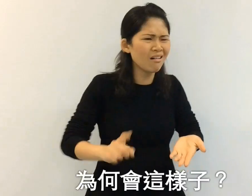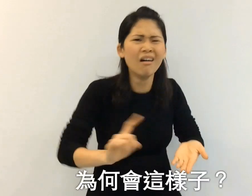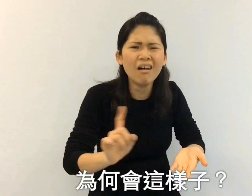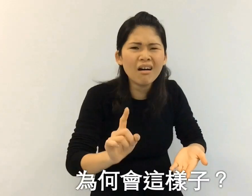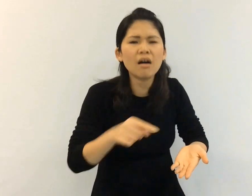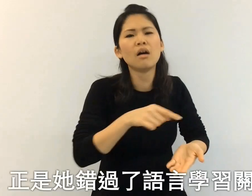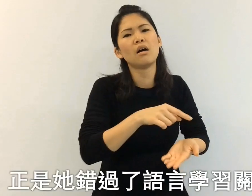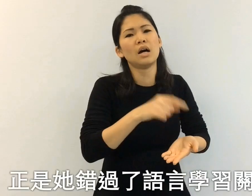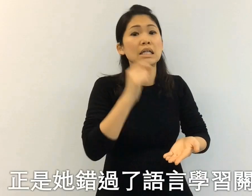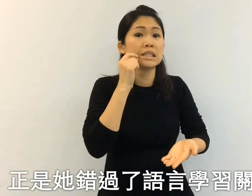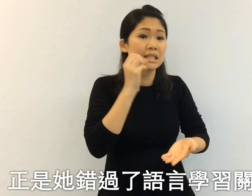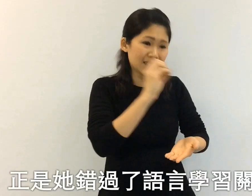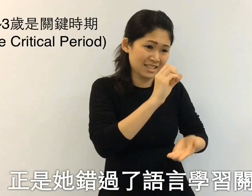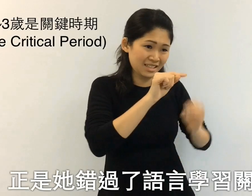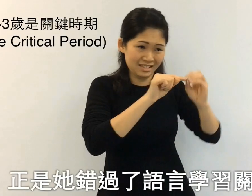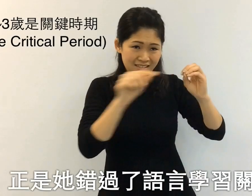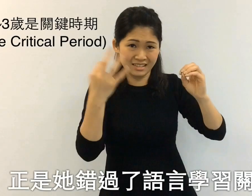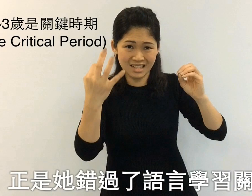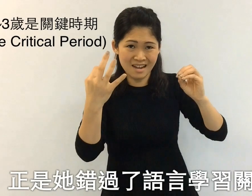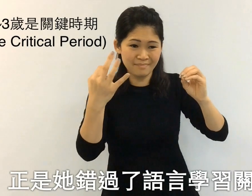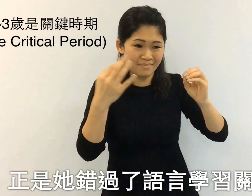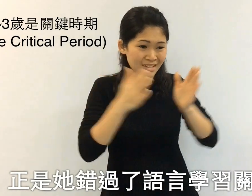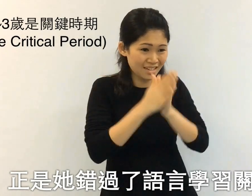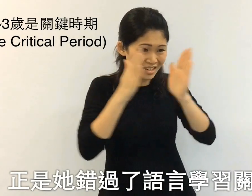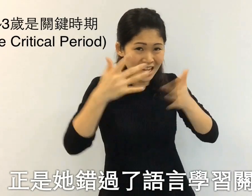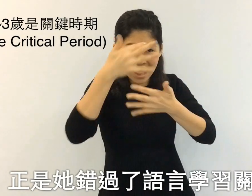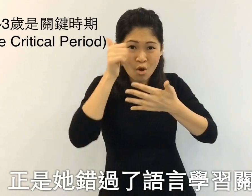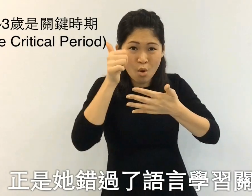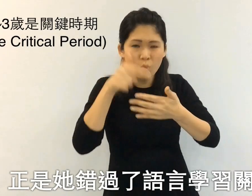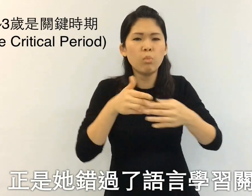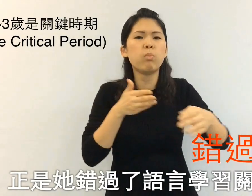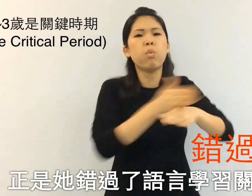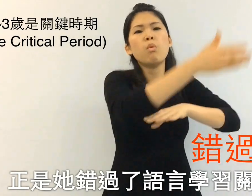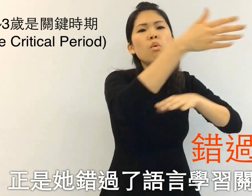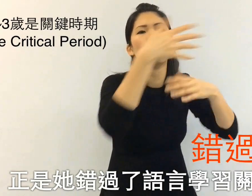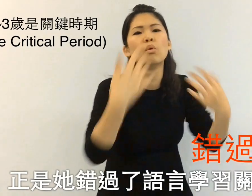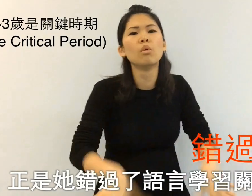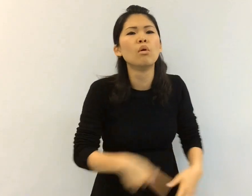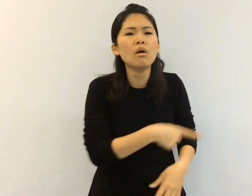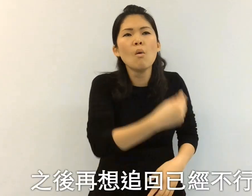Why is that? She had missed the critical period of linguistic development, the age between 0 and 3.